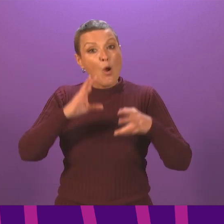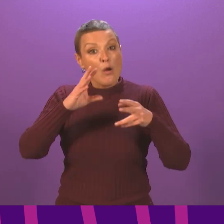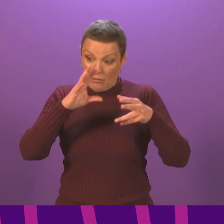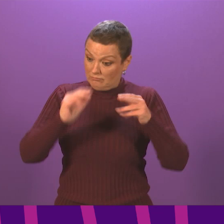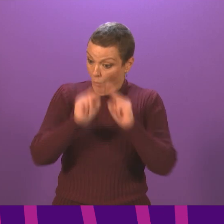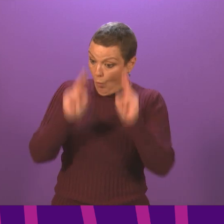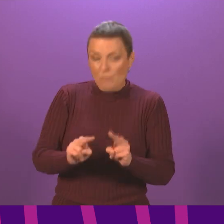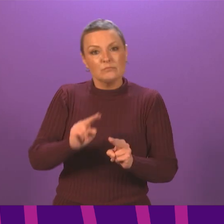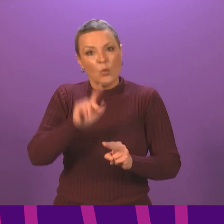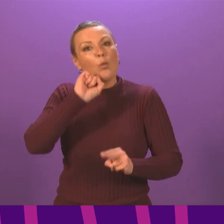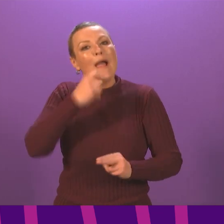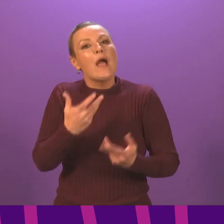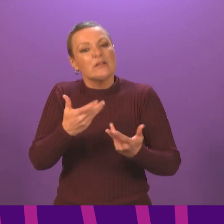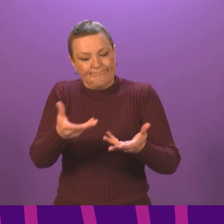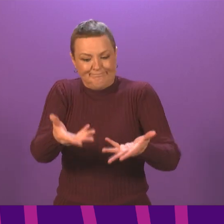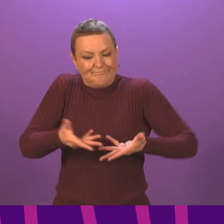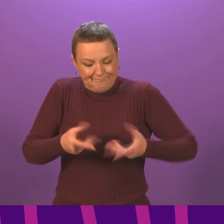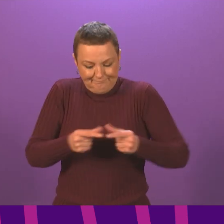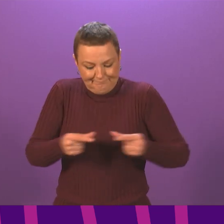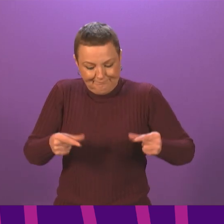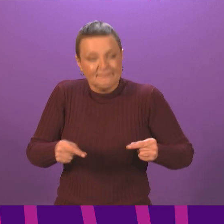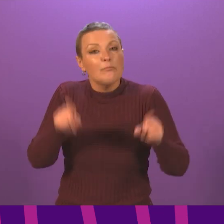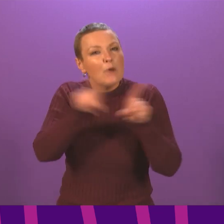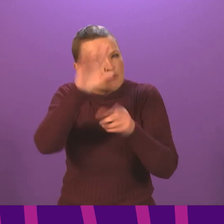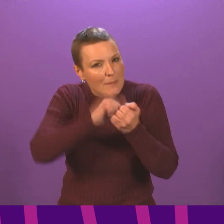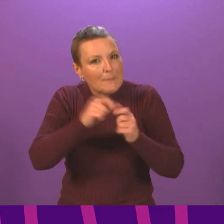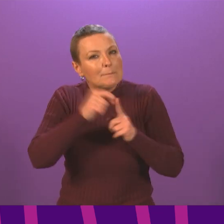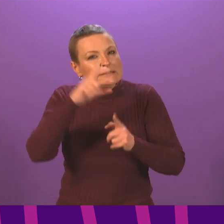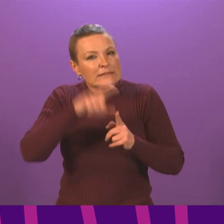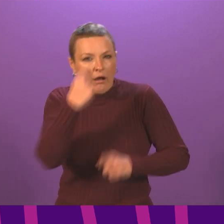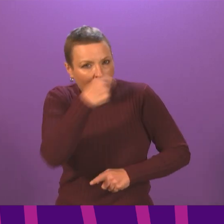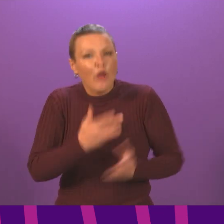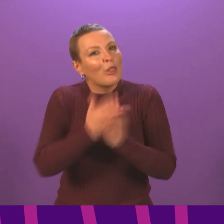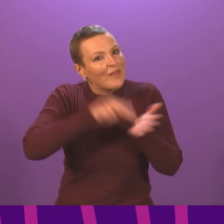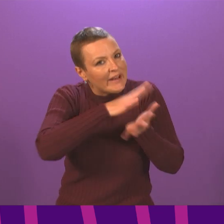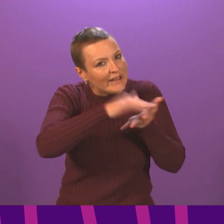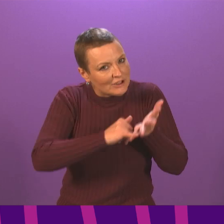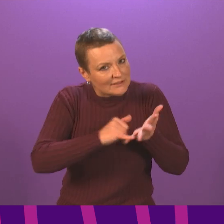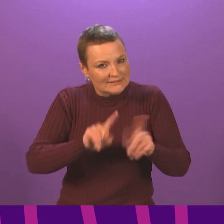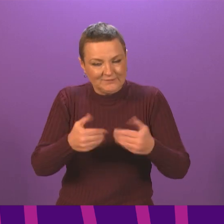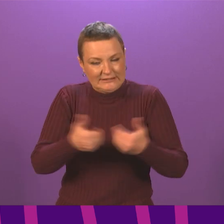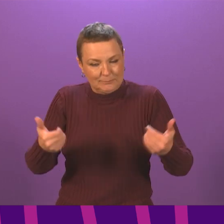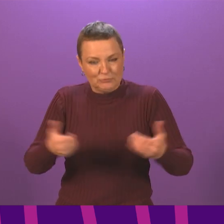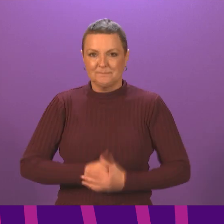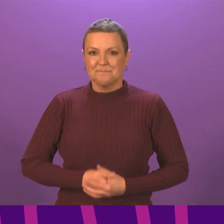lateral flow devices are provided to them. Of course, PCR testing is done through our NHS.